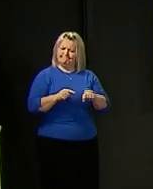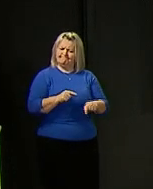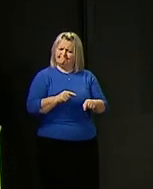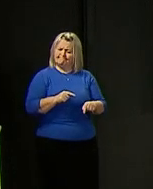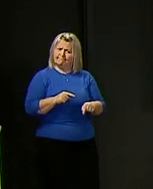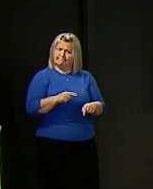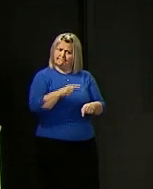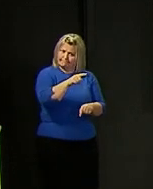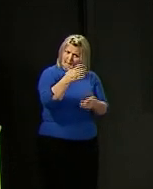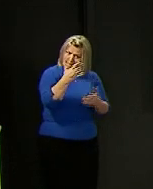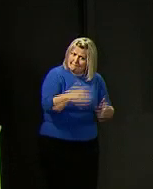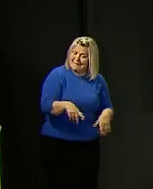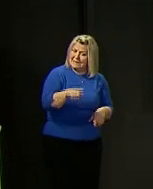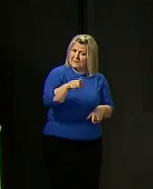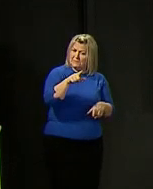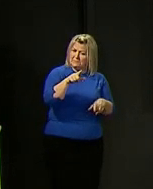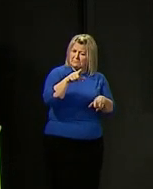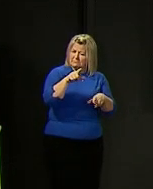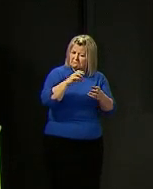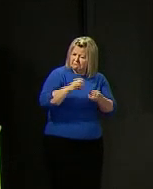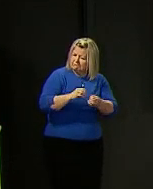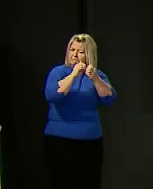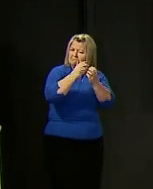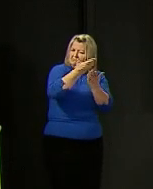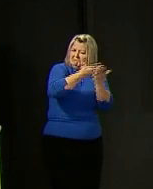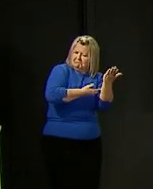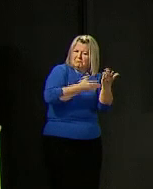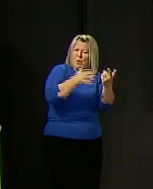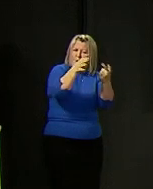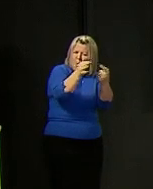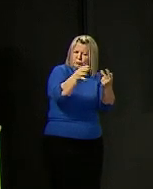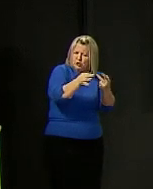specific blueprints for the deferred options on how to do this or just